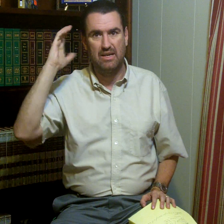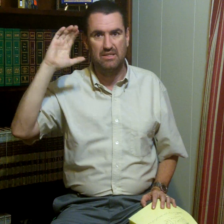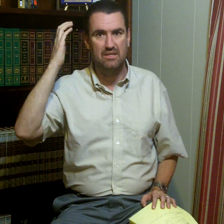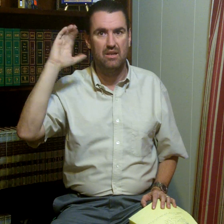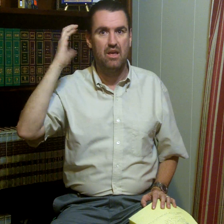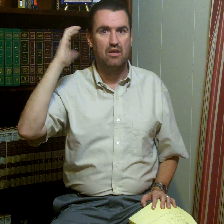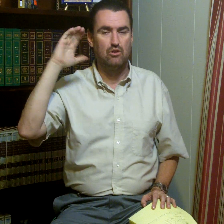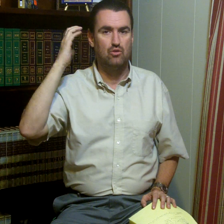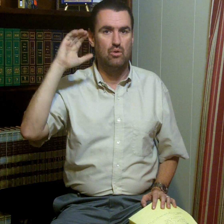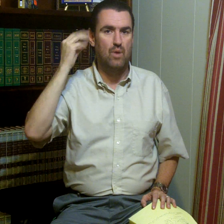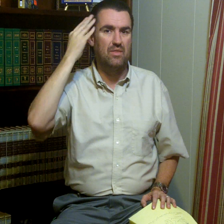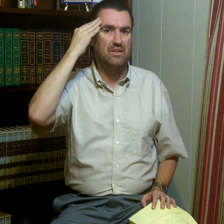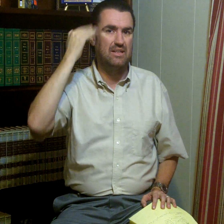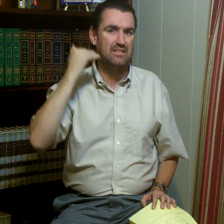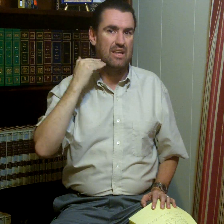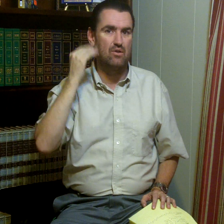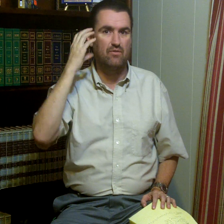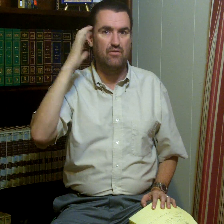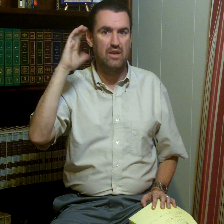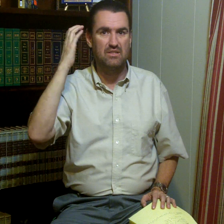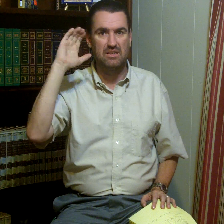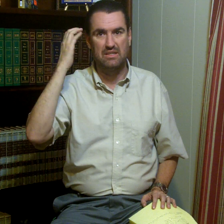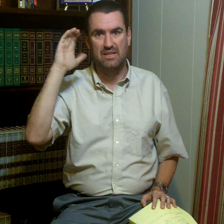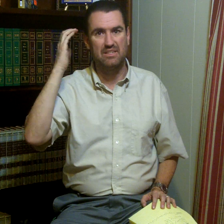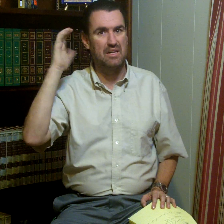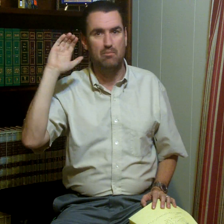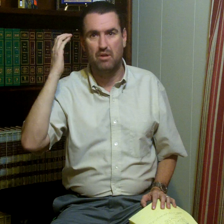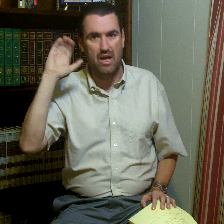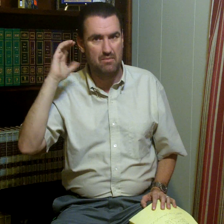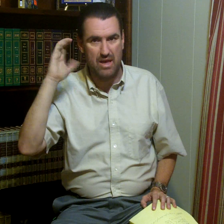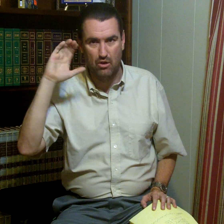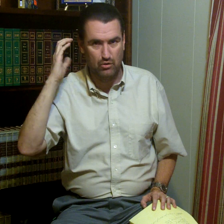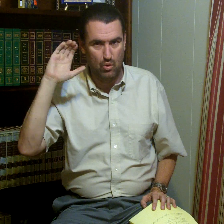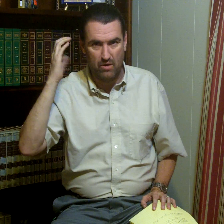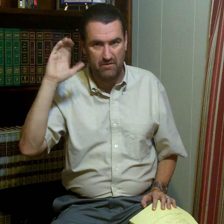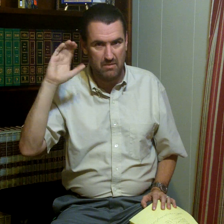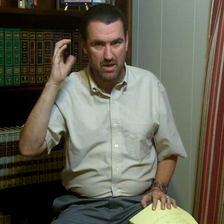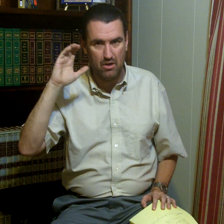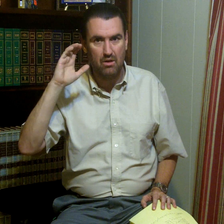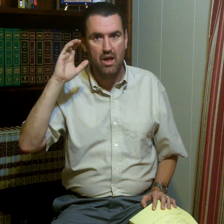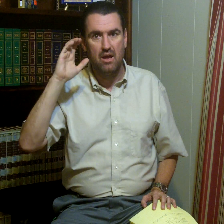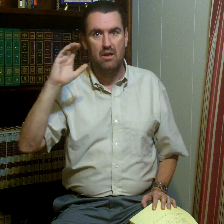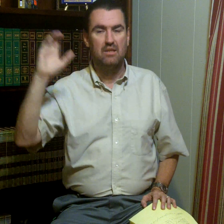cousin you do it right now dead center of your face because it doesn't imply male nor female